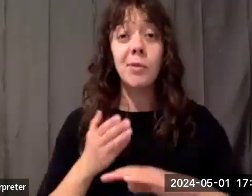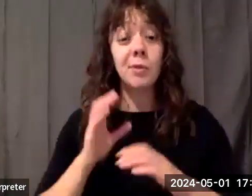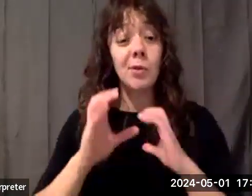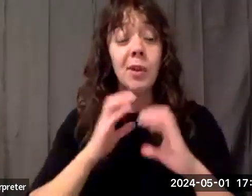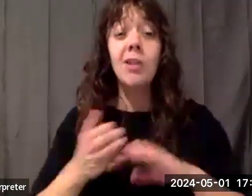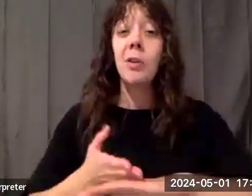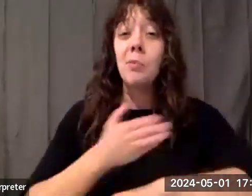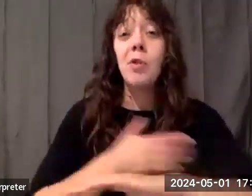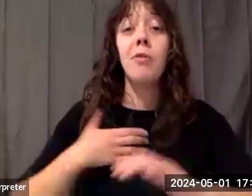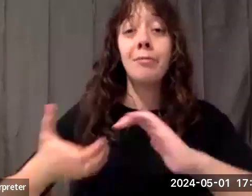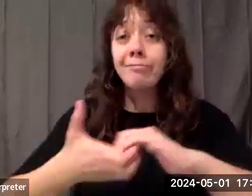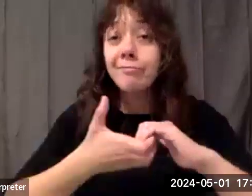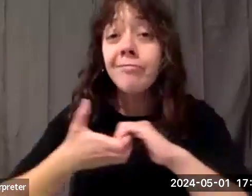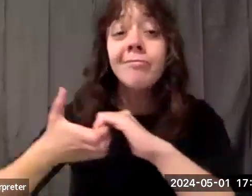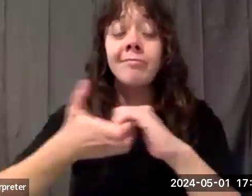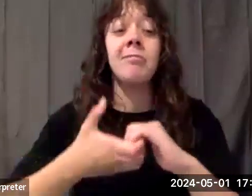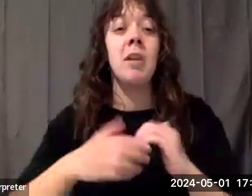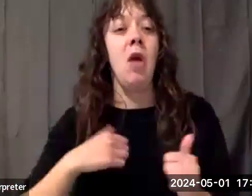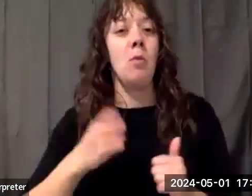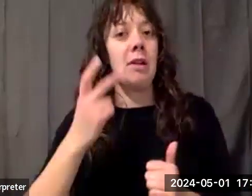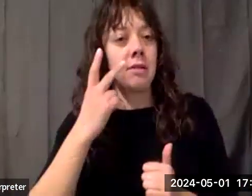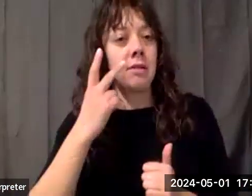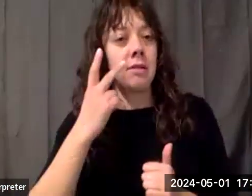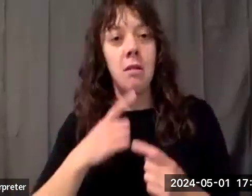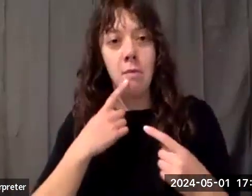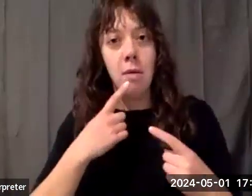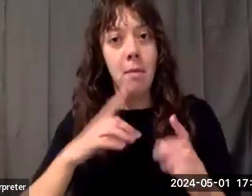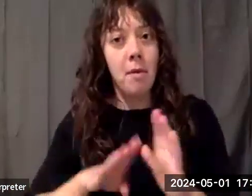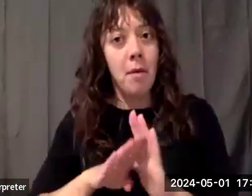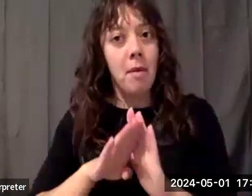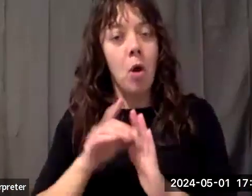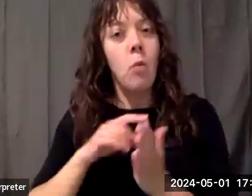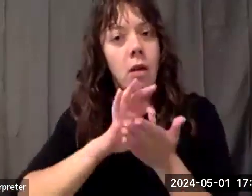and are seeing data driven results in declines in our credentialing timeframes.